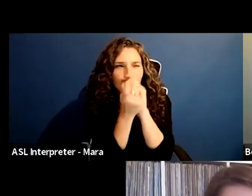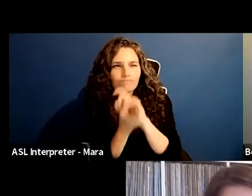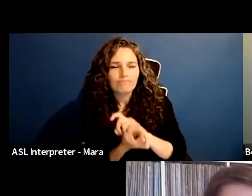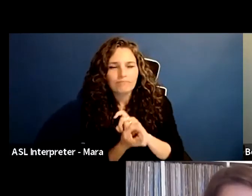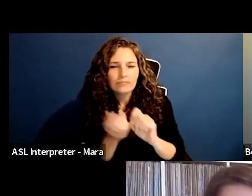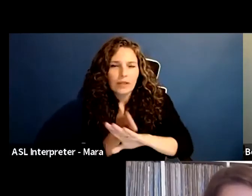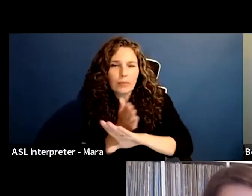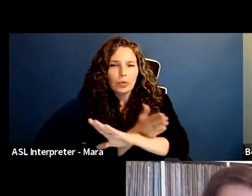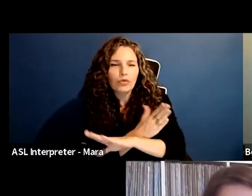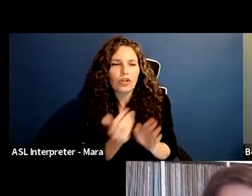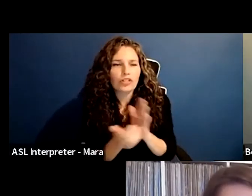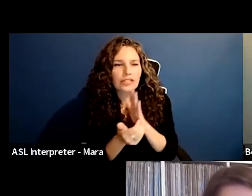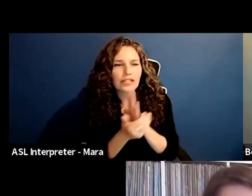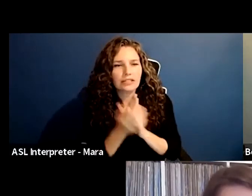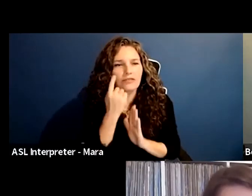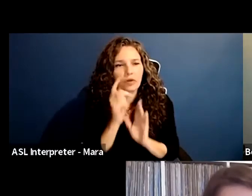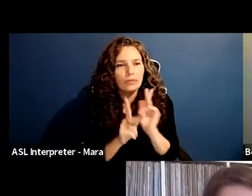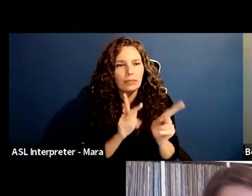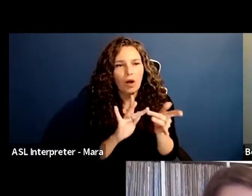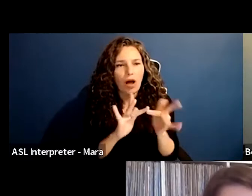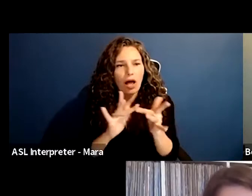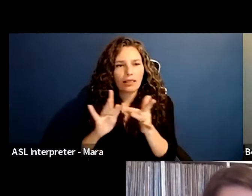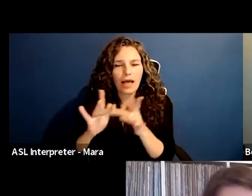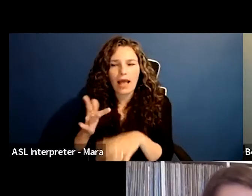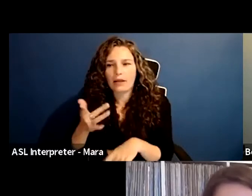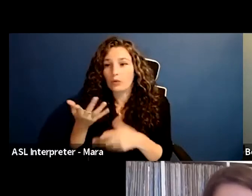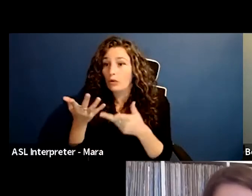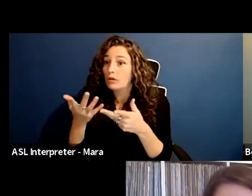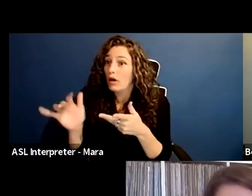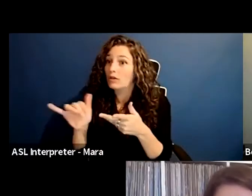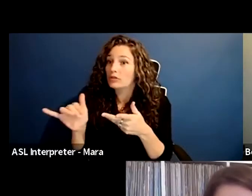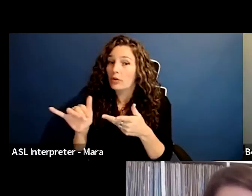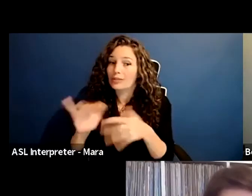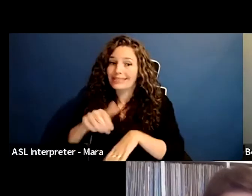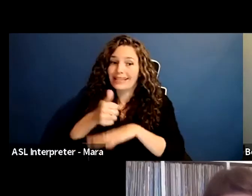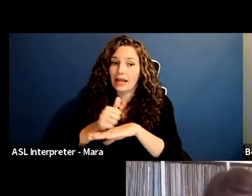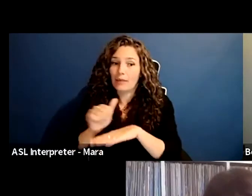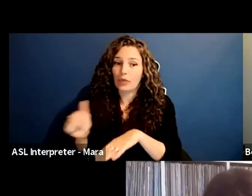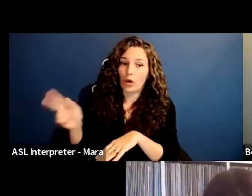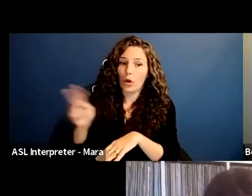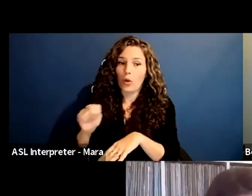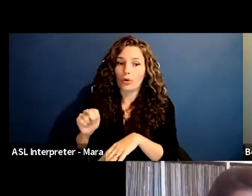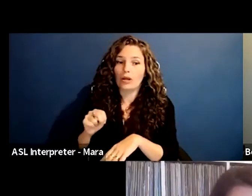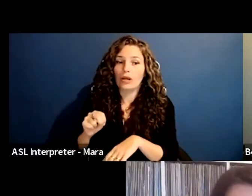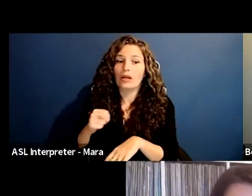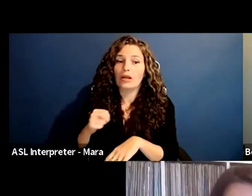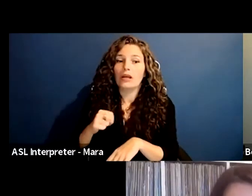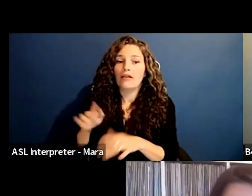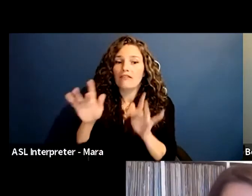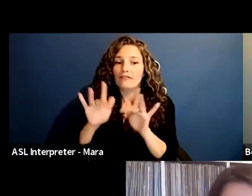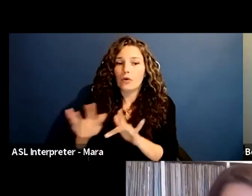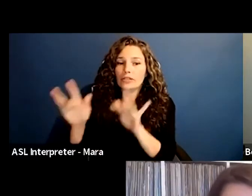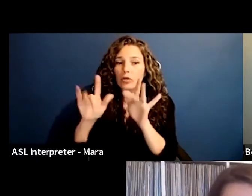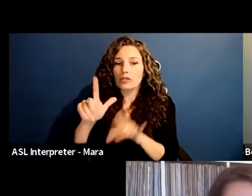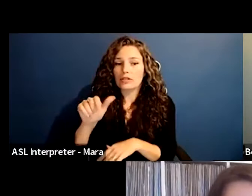for people setting up their own voiceover labs. Yeah, it's funny you should mention that, Ben, because I think dubbing is an area